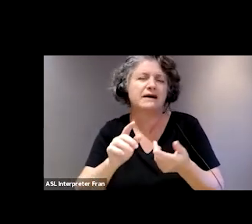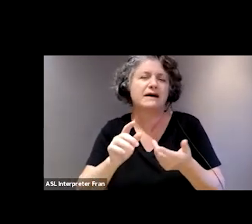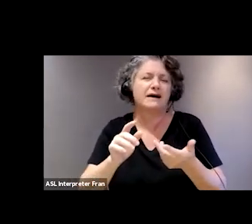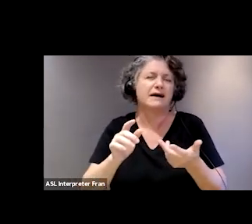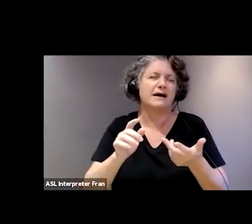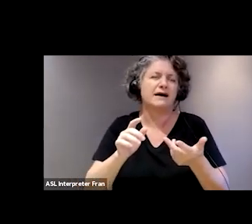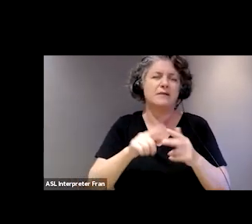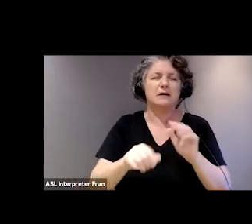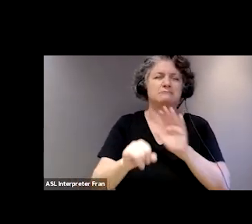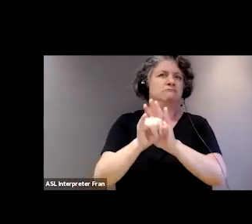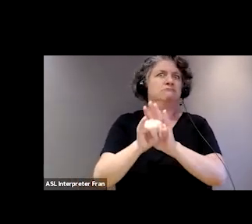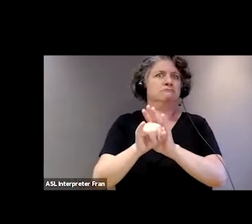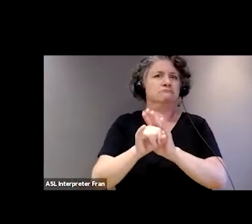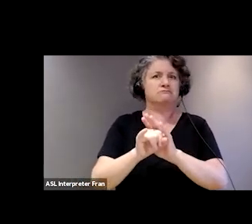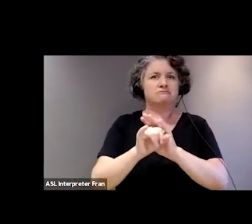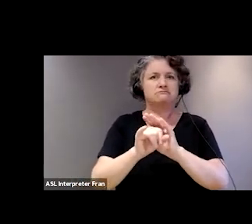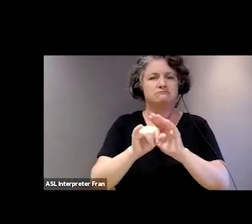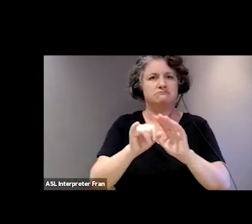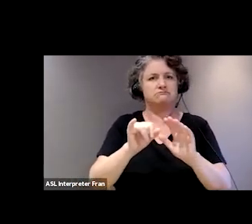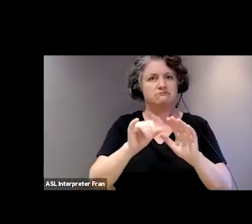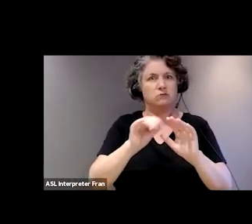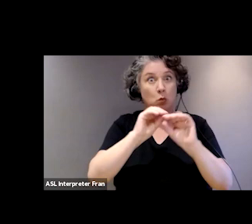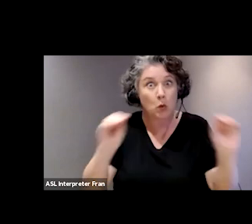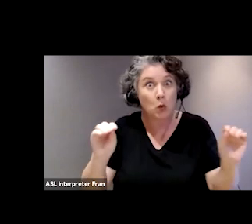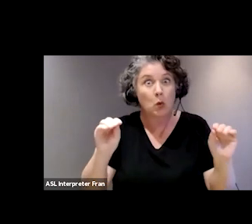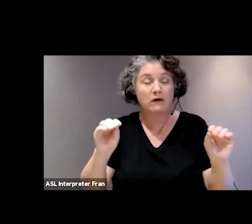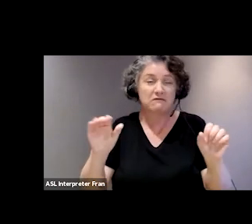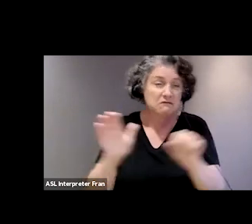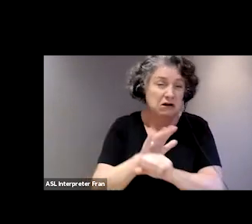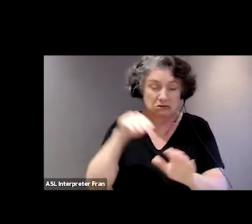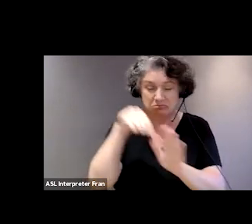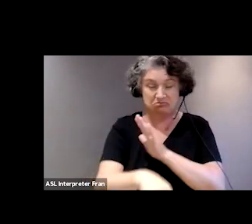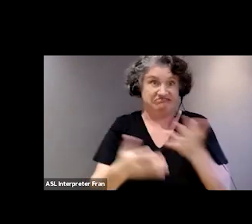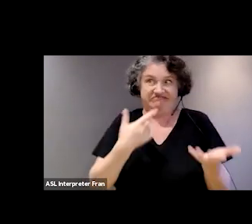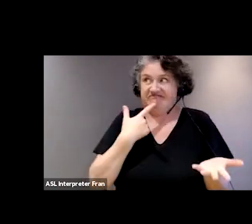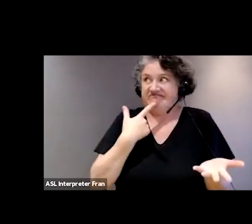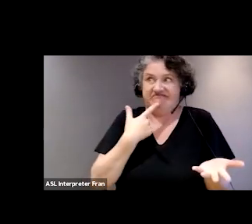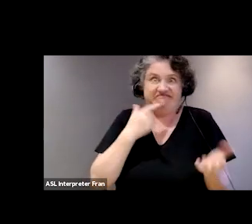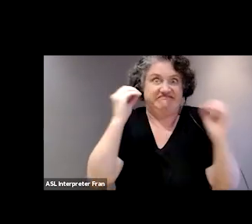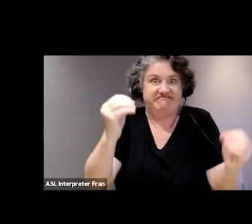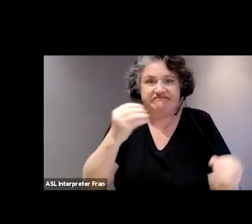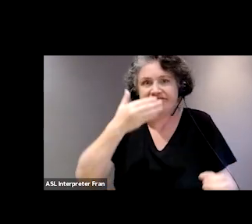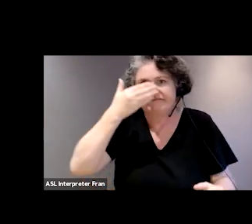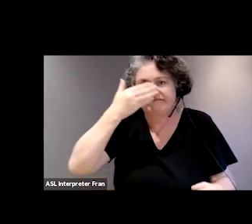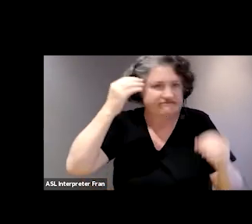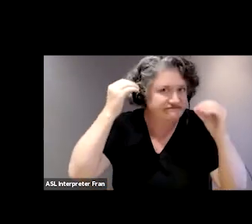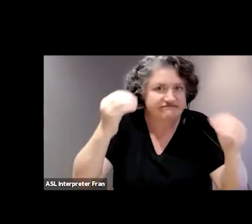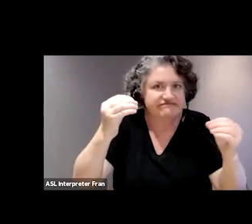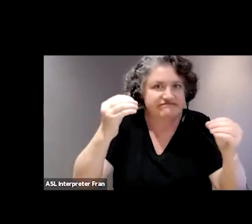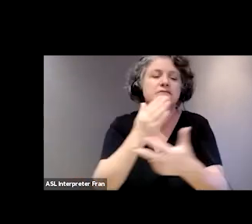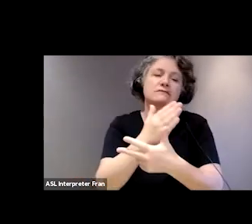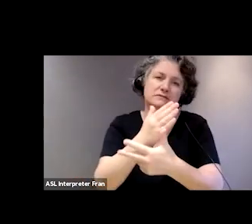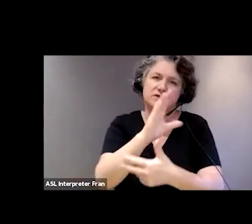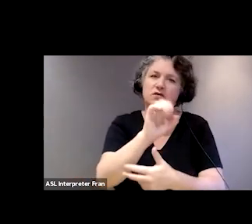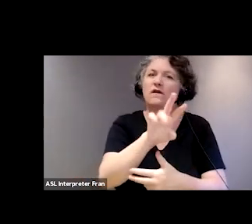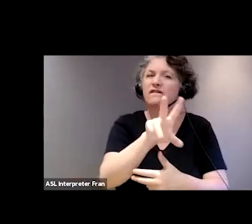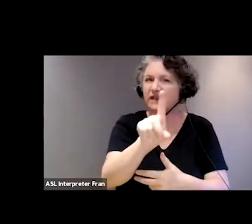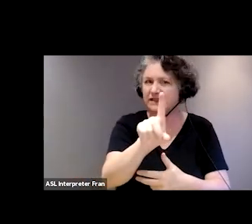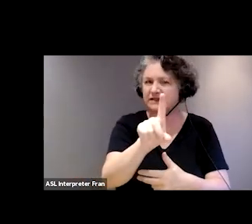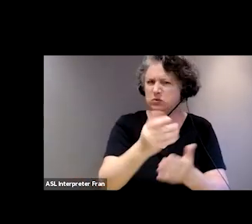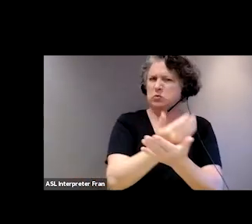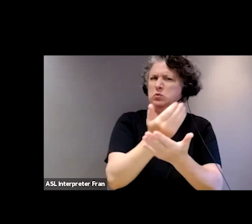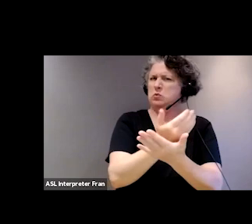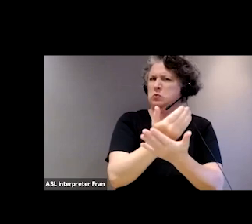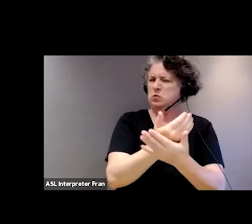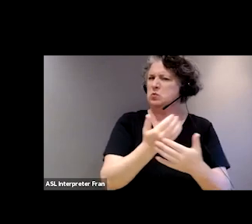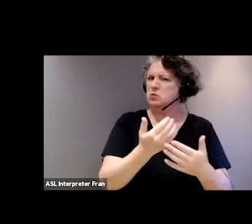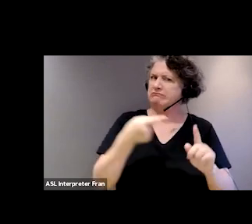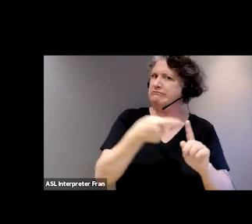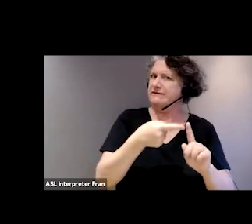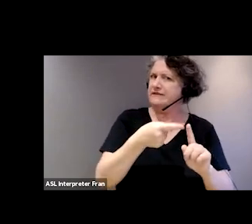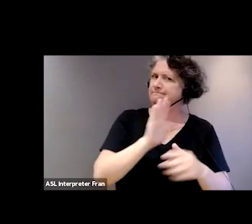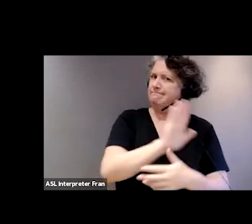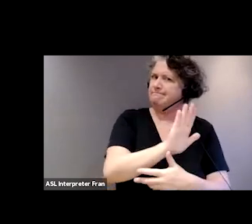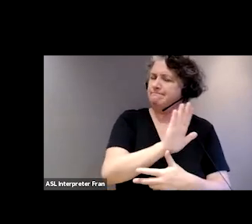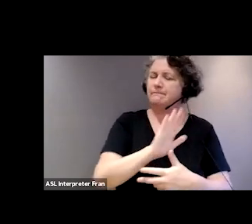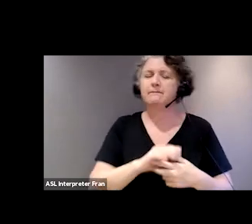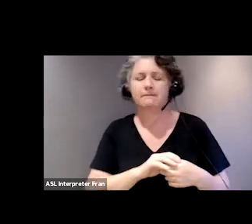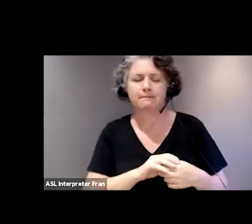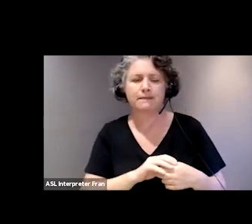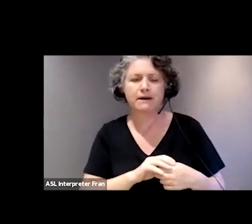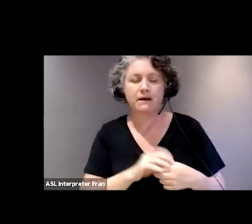chart, but from the information that we